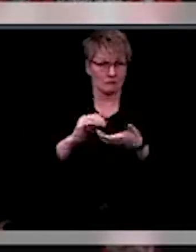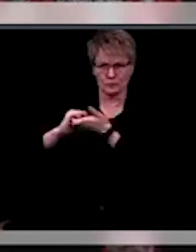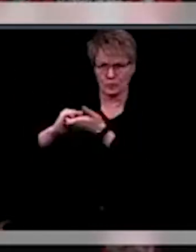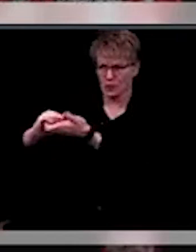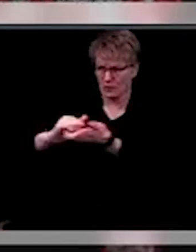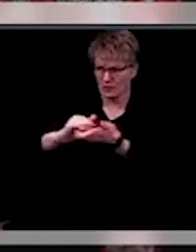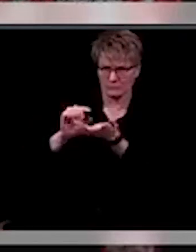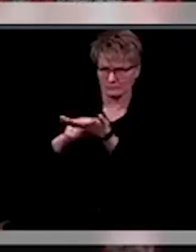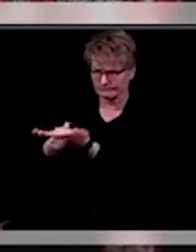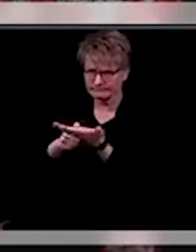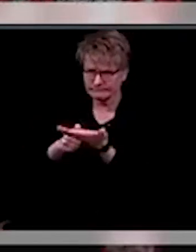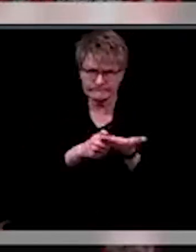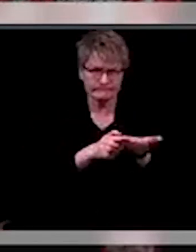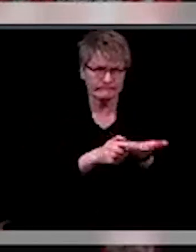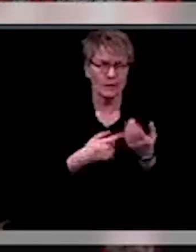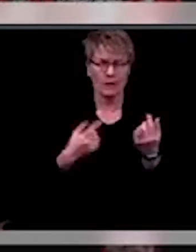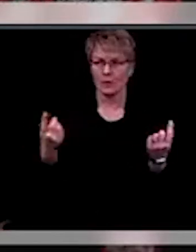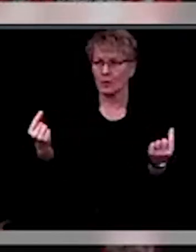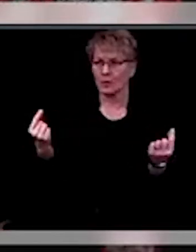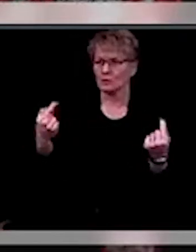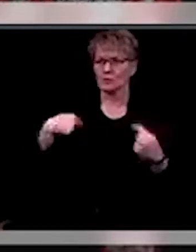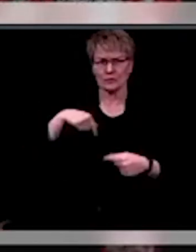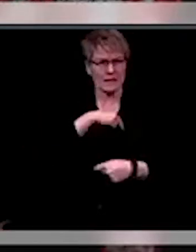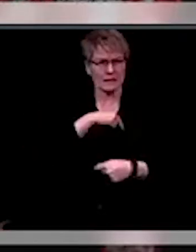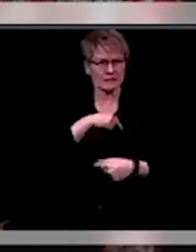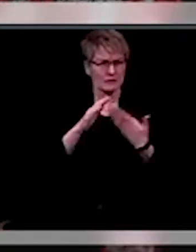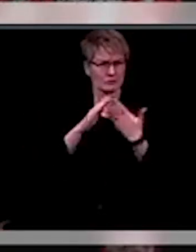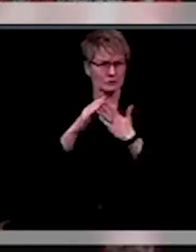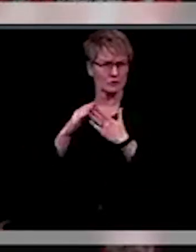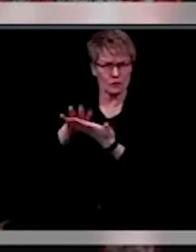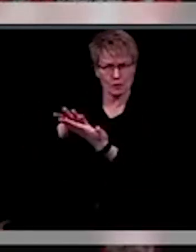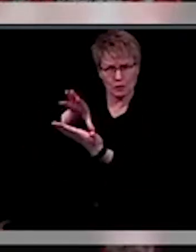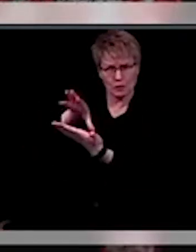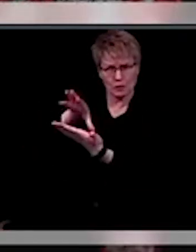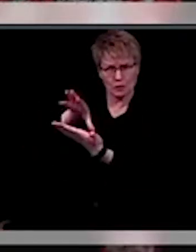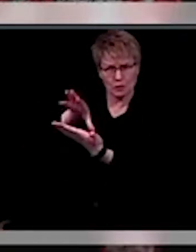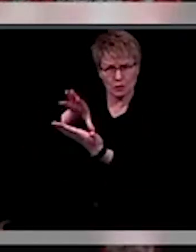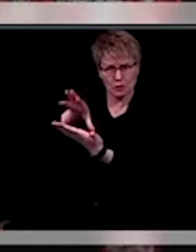what can we do as a community to try to get that number low quickly?